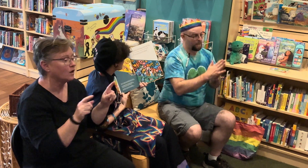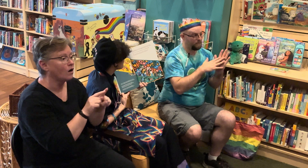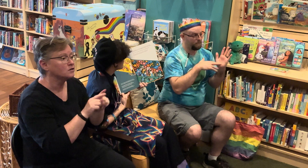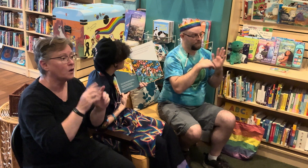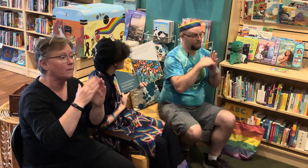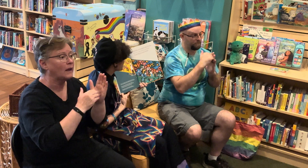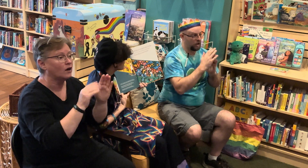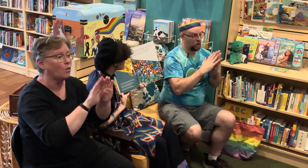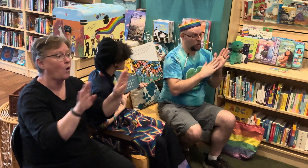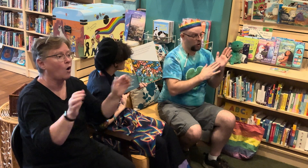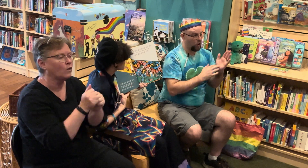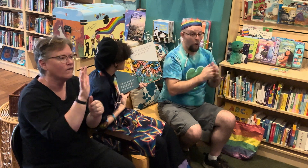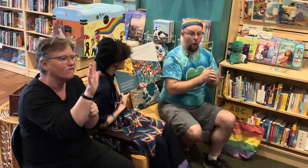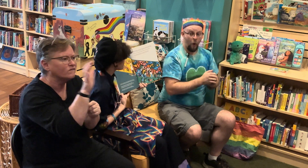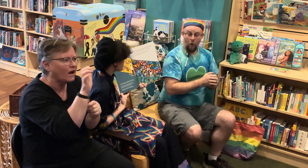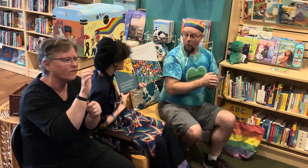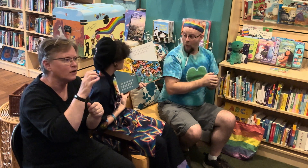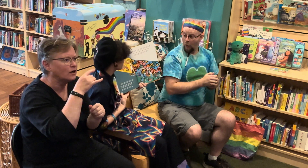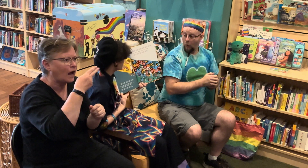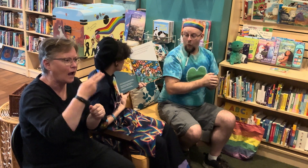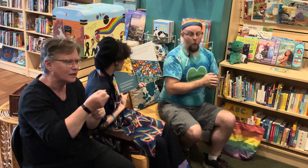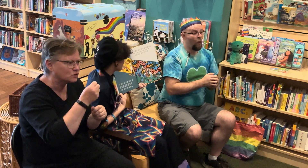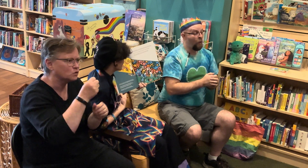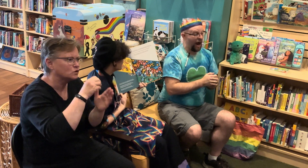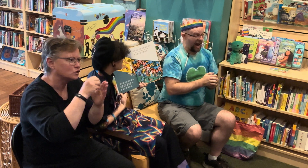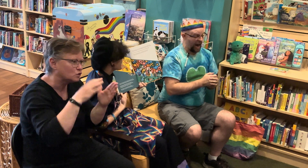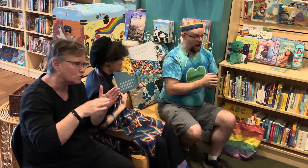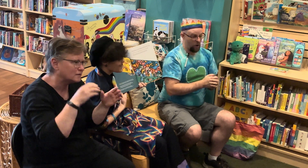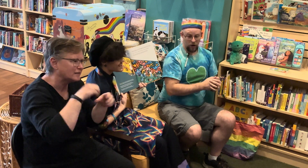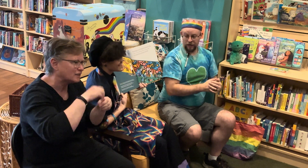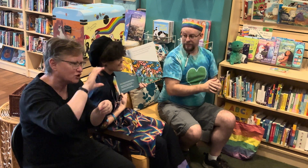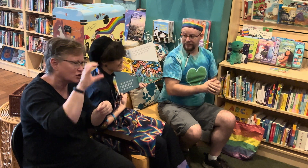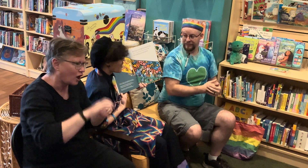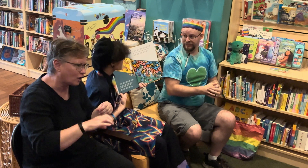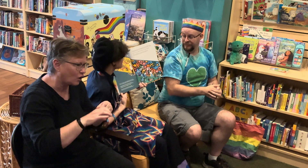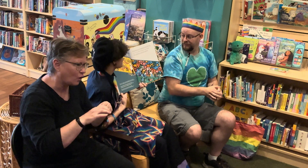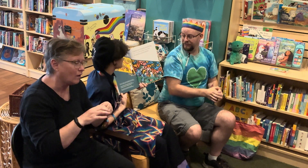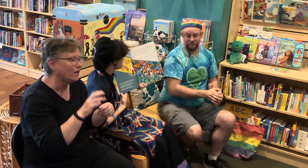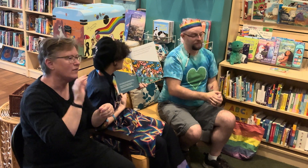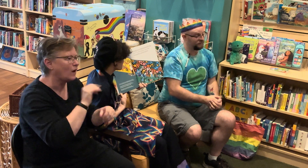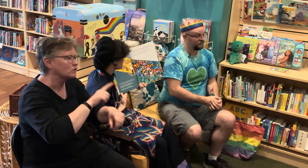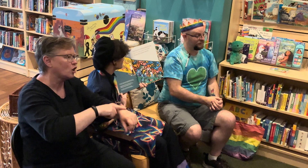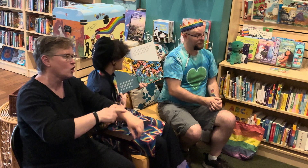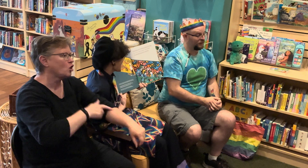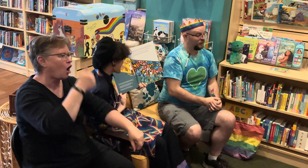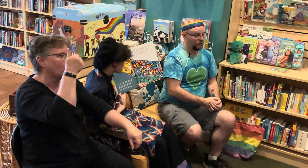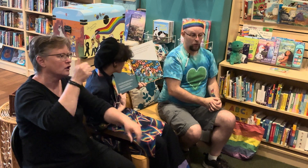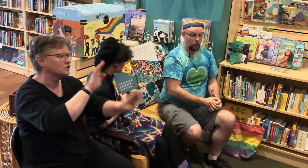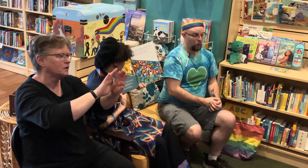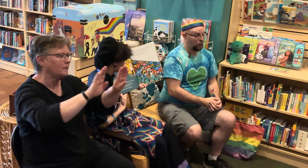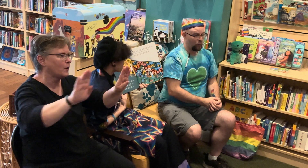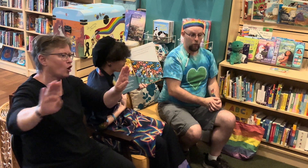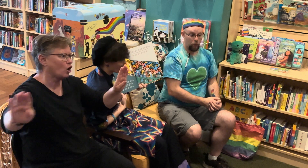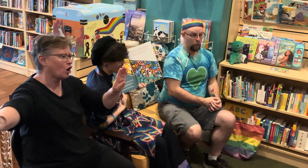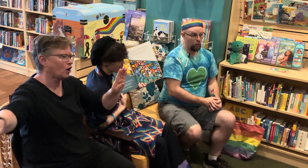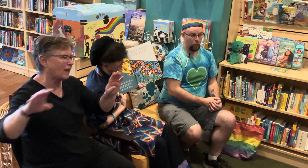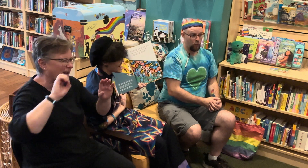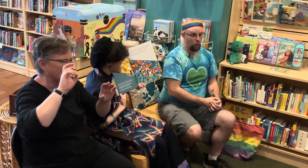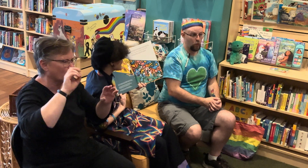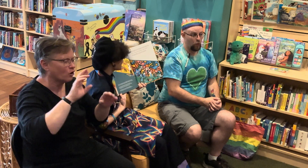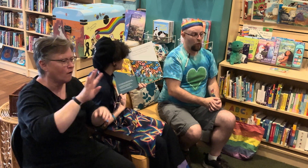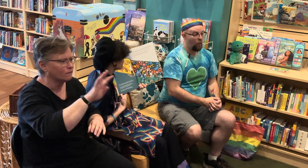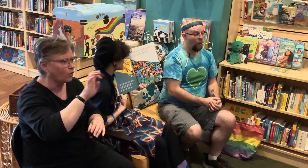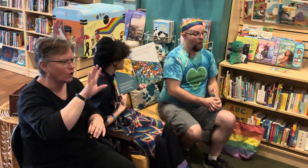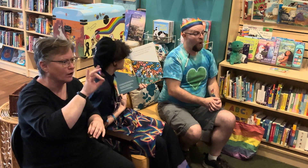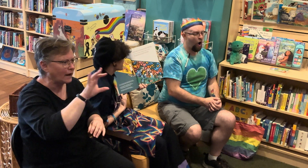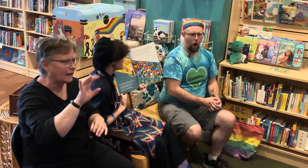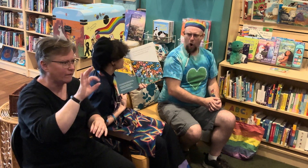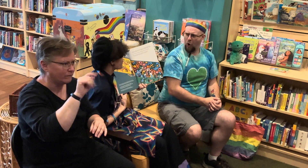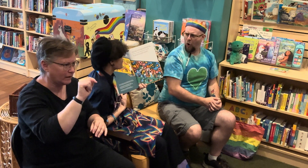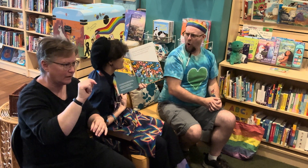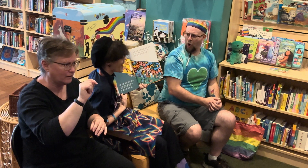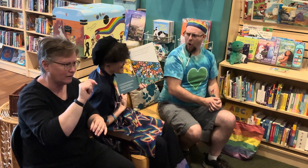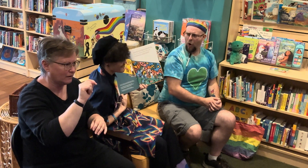500 high school students in Chicago, Illinois. It was his longest mural ever at 488 feet, and it took five